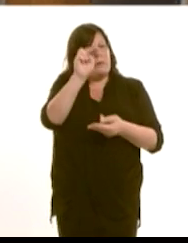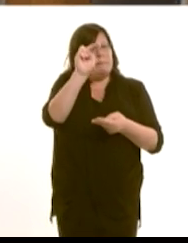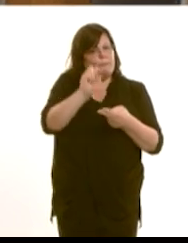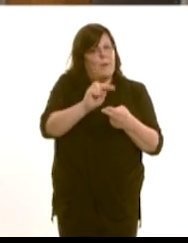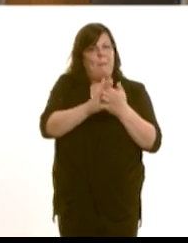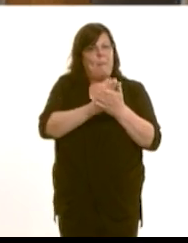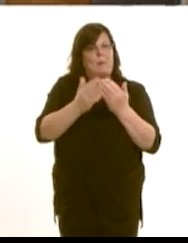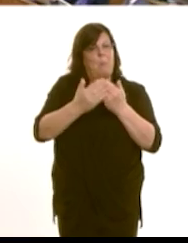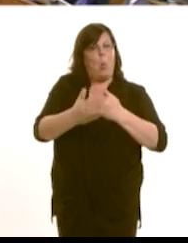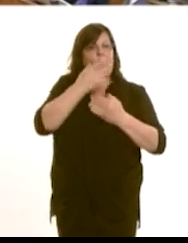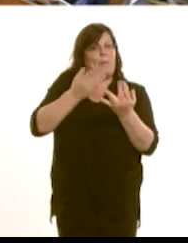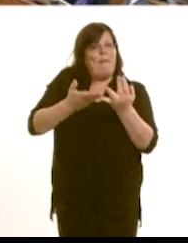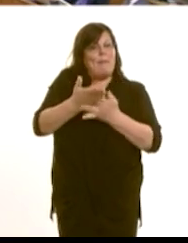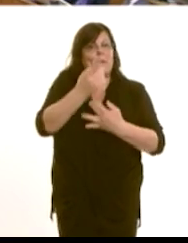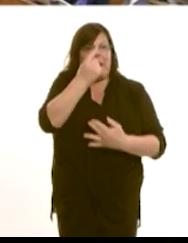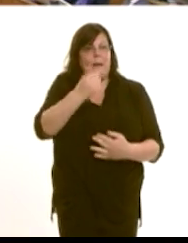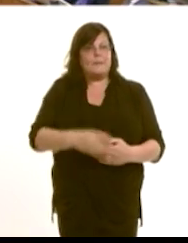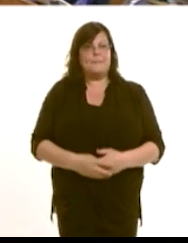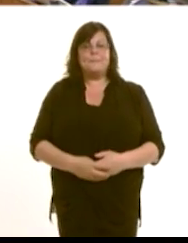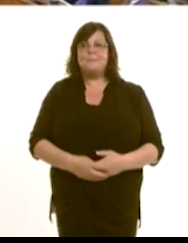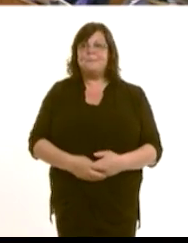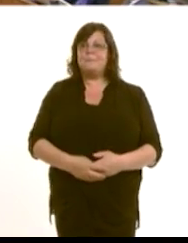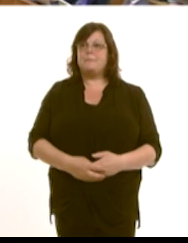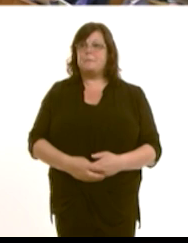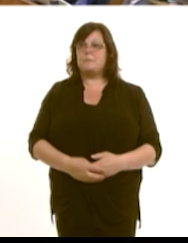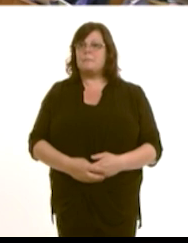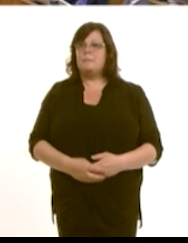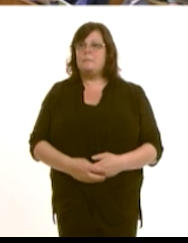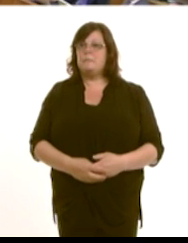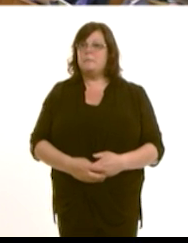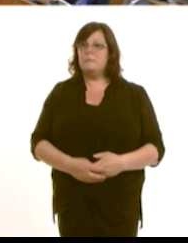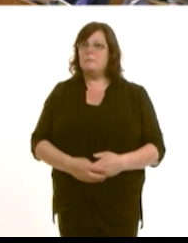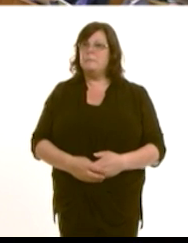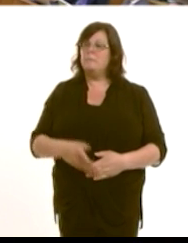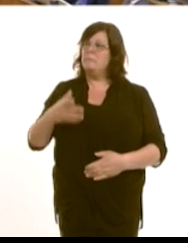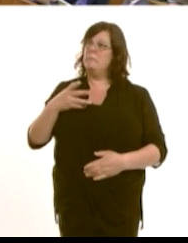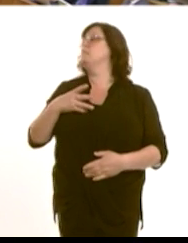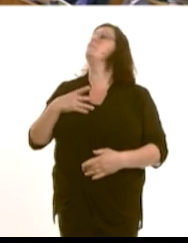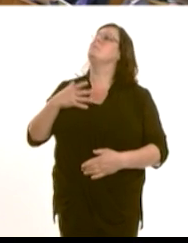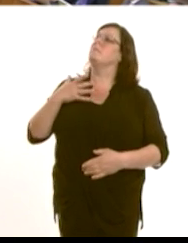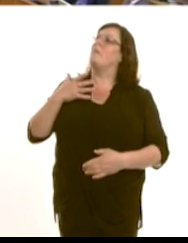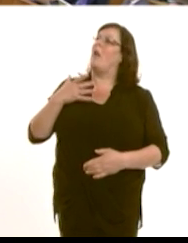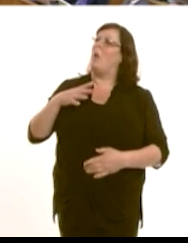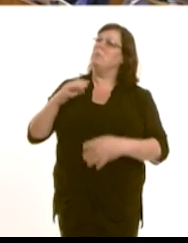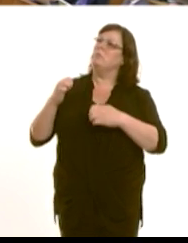Angela Burns: First Minister, Iíd like to join with you in saying what wonderful news